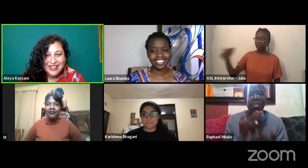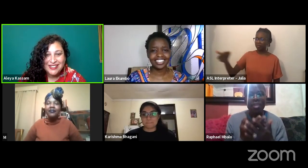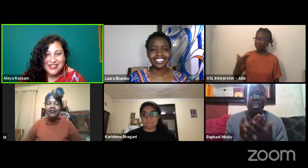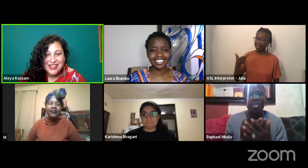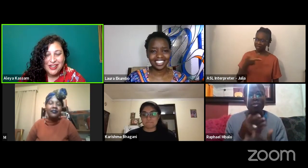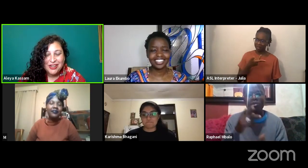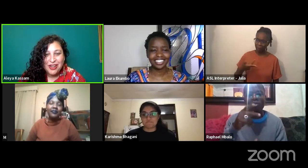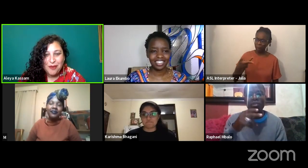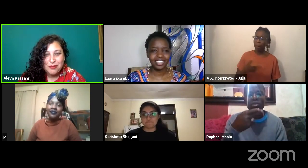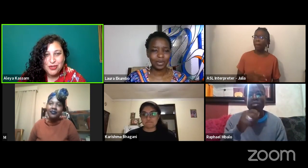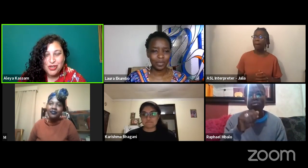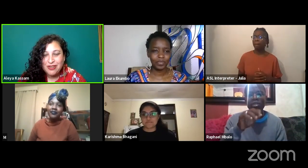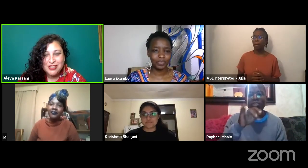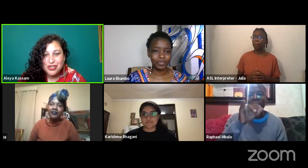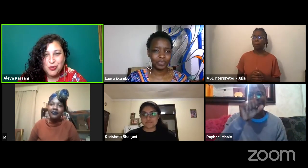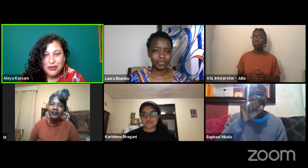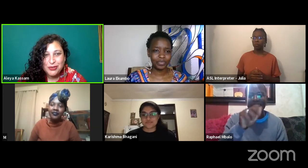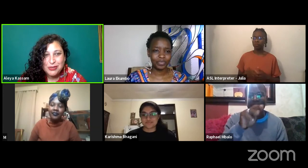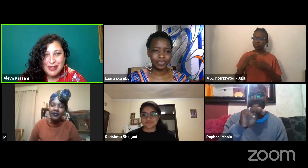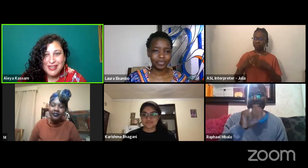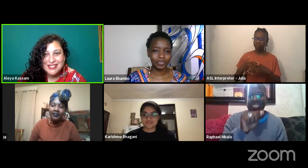and sharing such a wonderful space